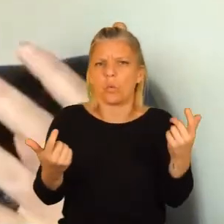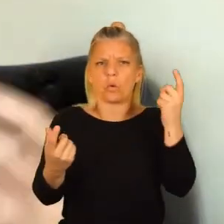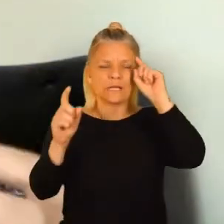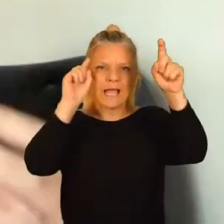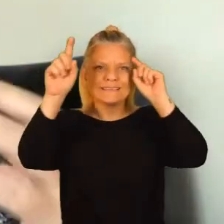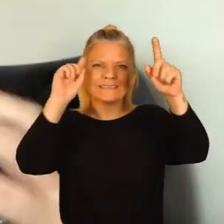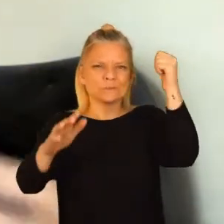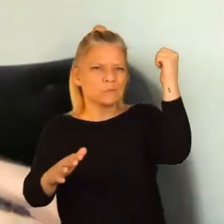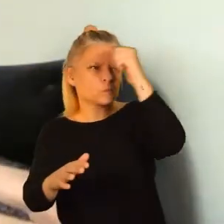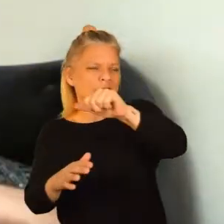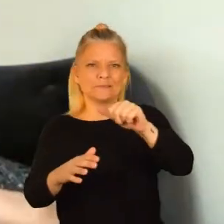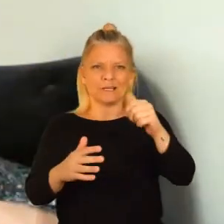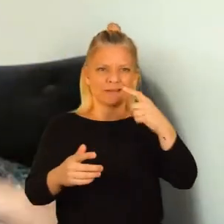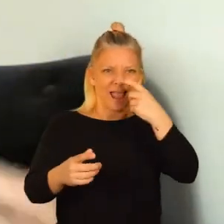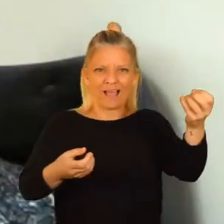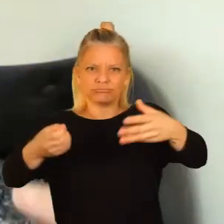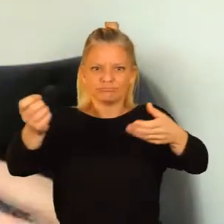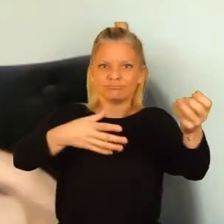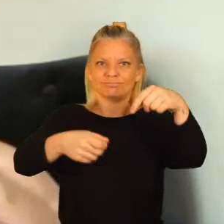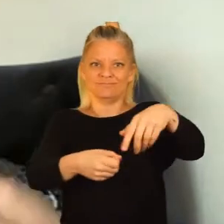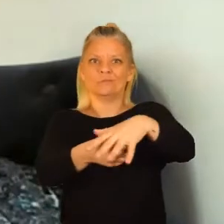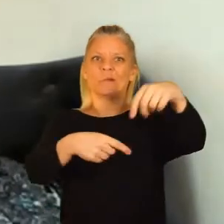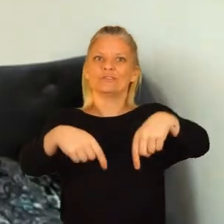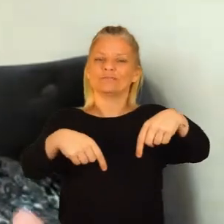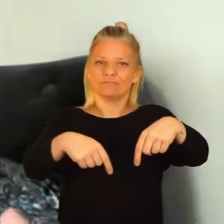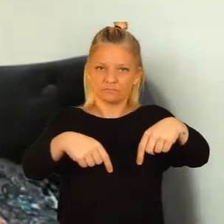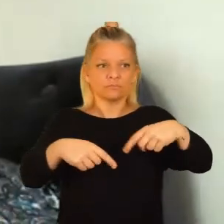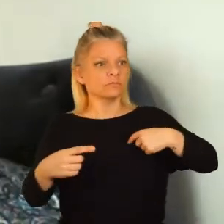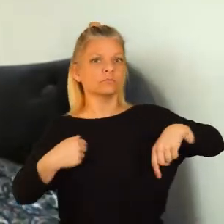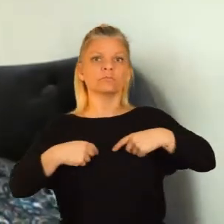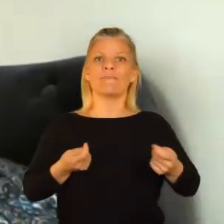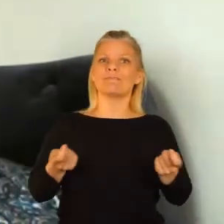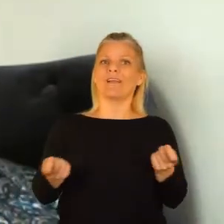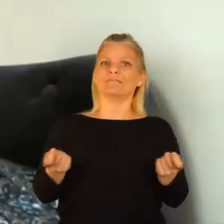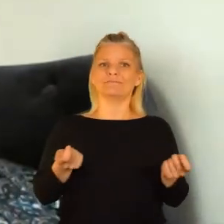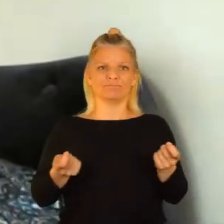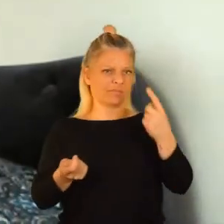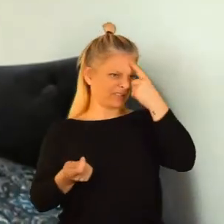group members have so much resources and ideas and and wisdom that they can bring to a situation and